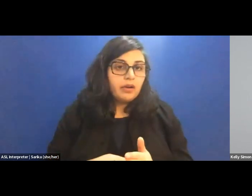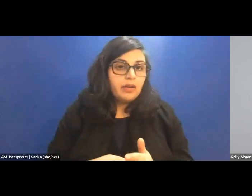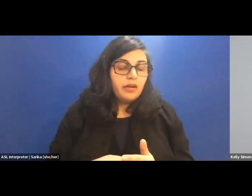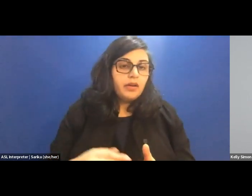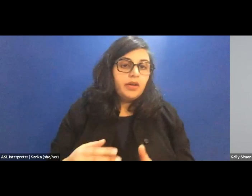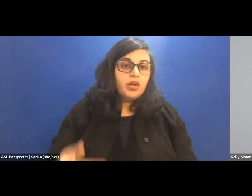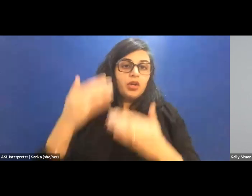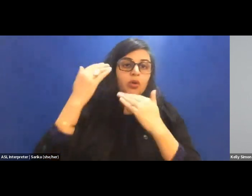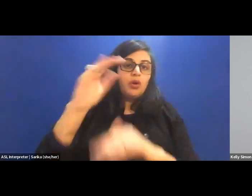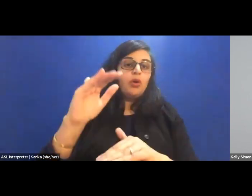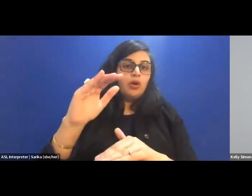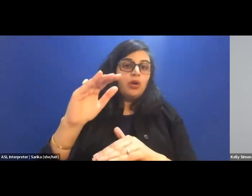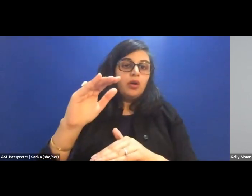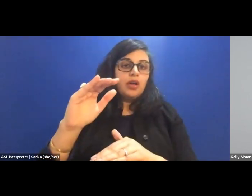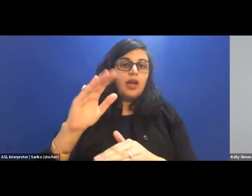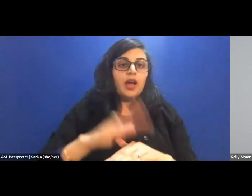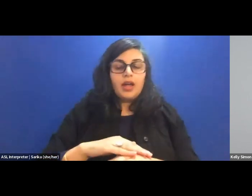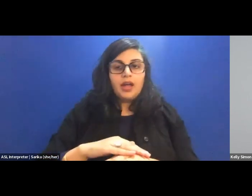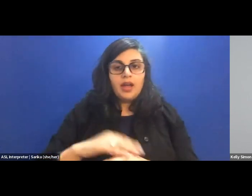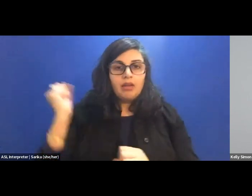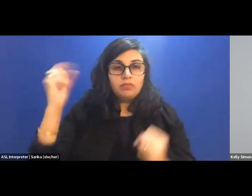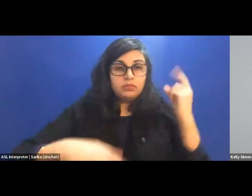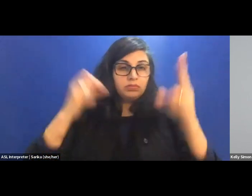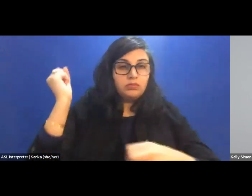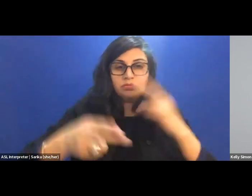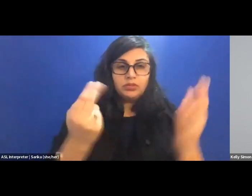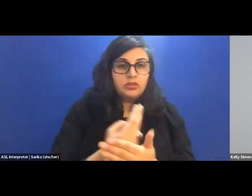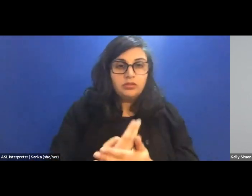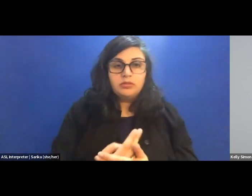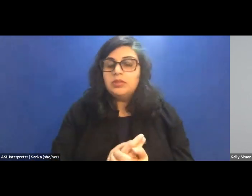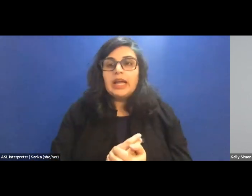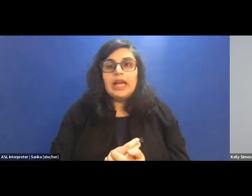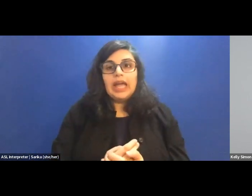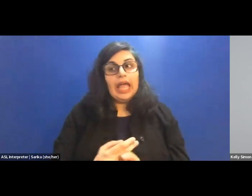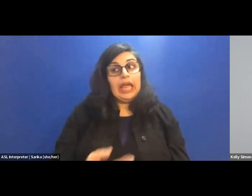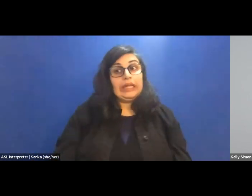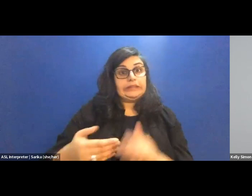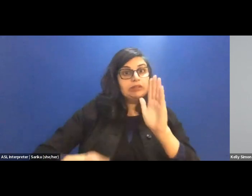passed a munitions bill that required that